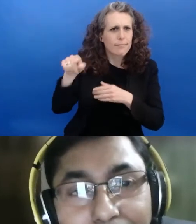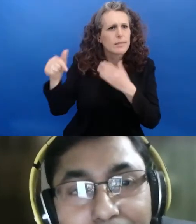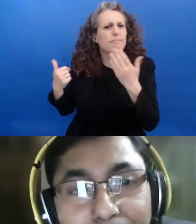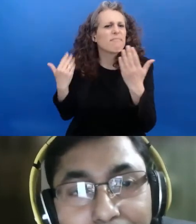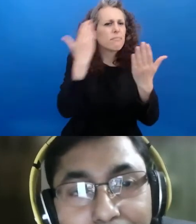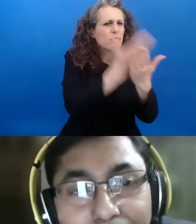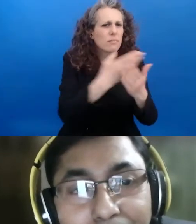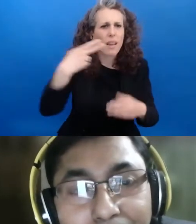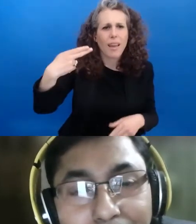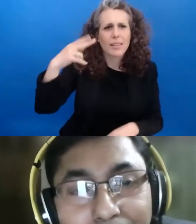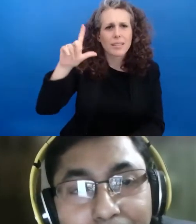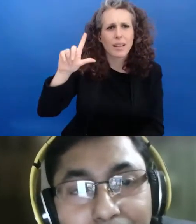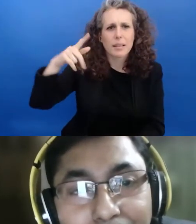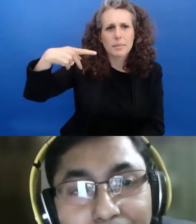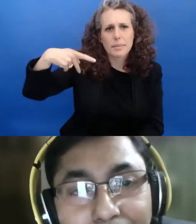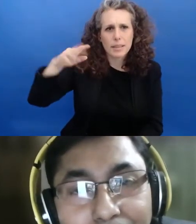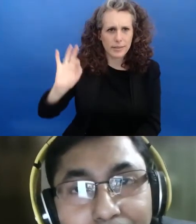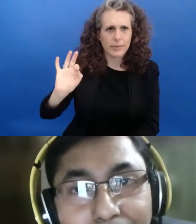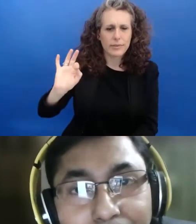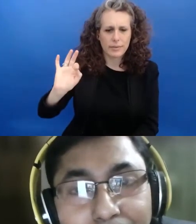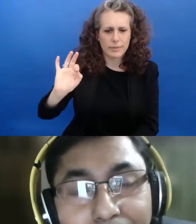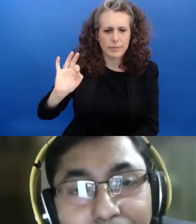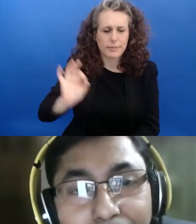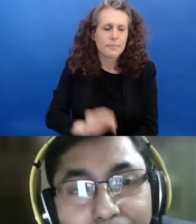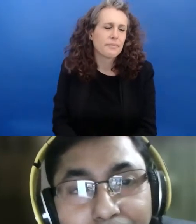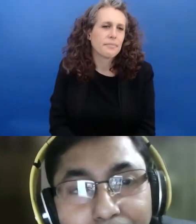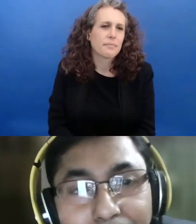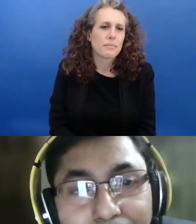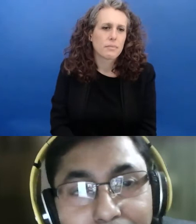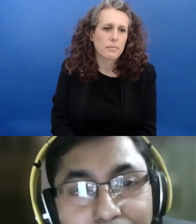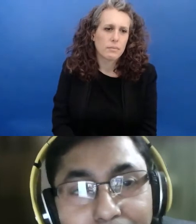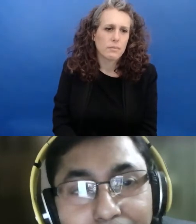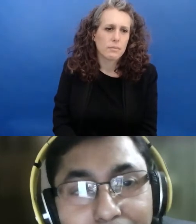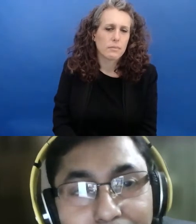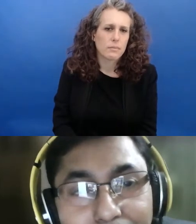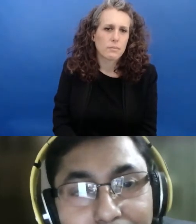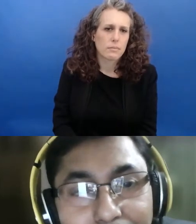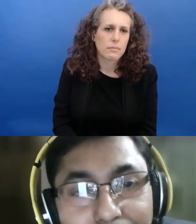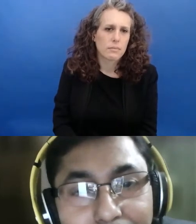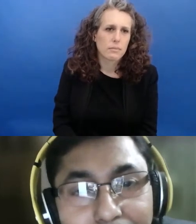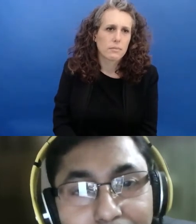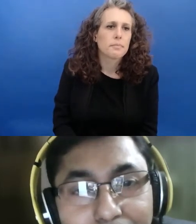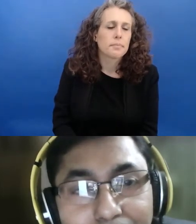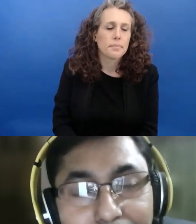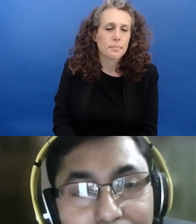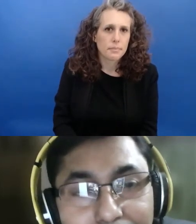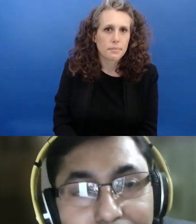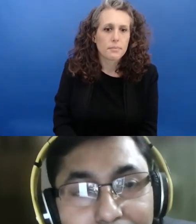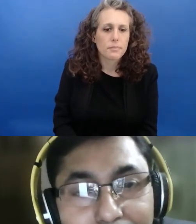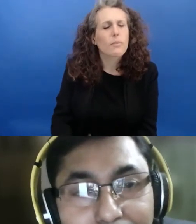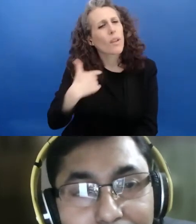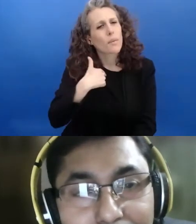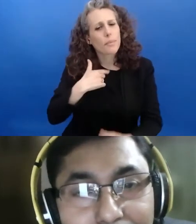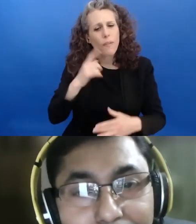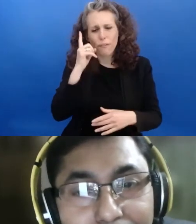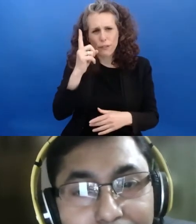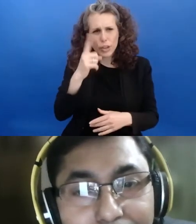political forum uh before i give the floor to our panelists i would like to start with uh